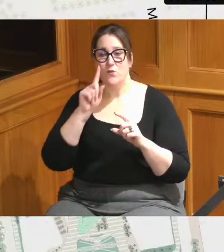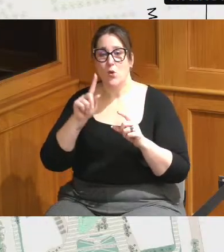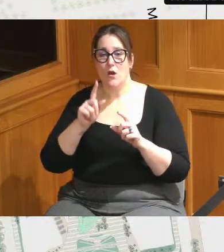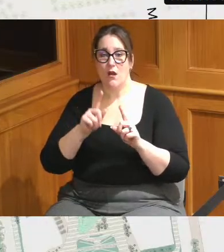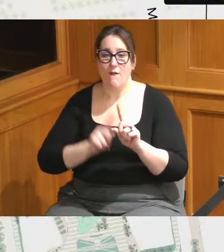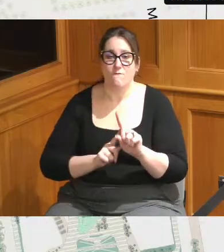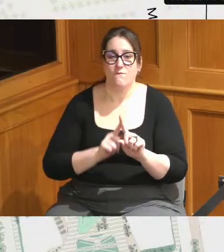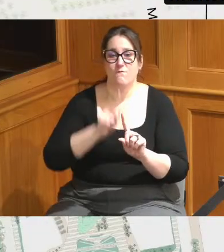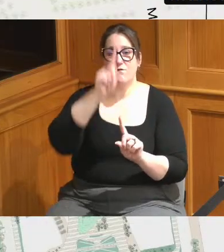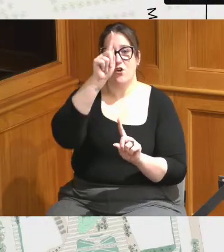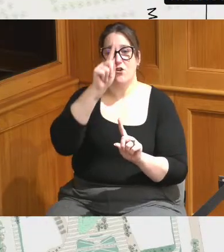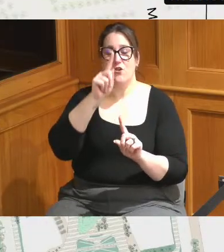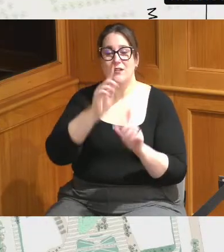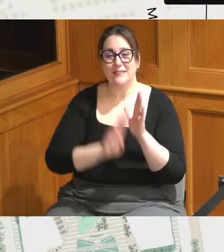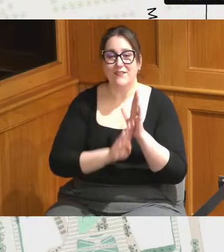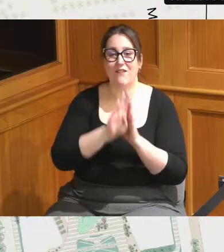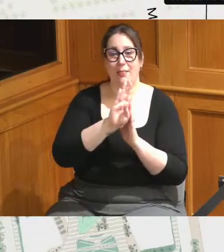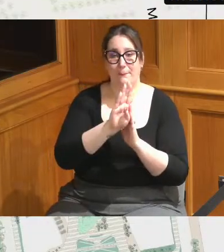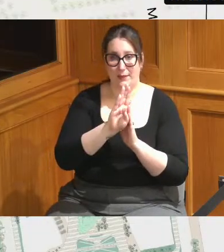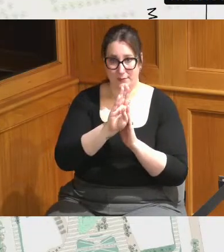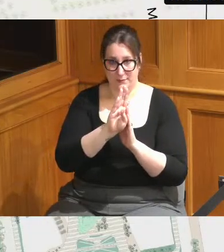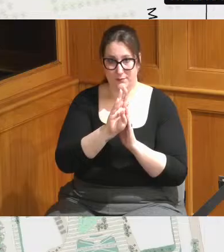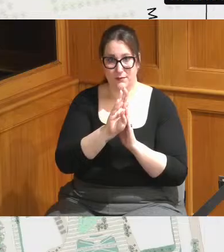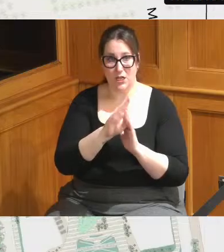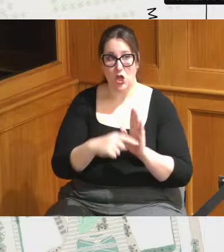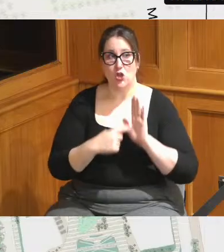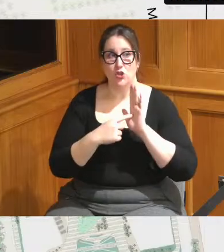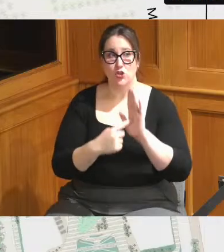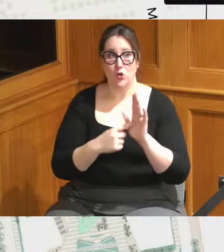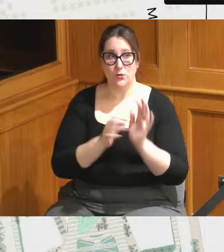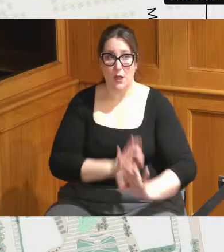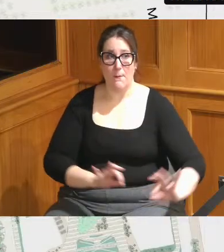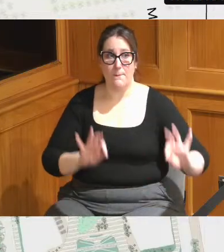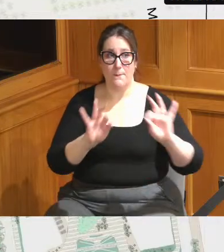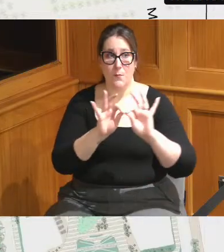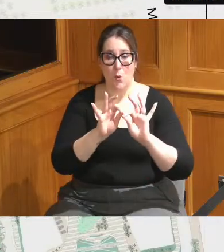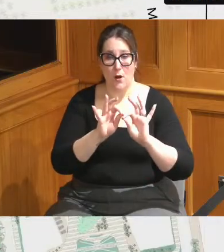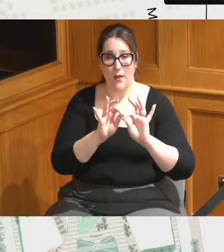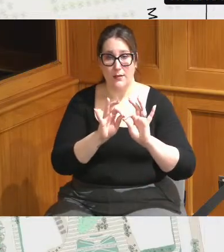sites here in this graphic depiction show critical edges that buildings should face the streets